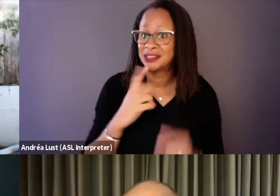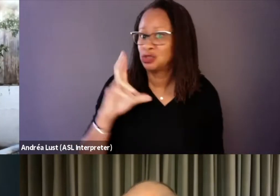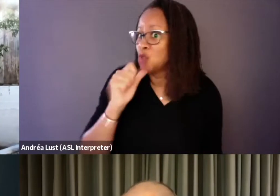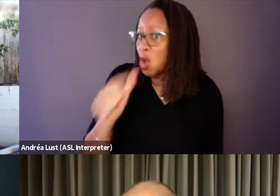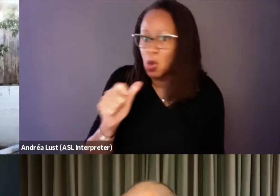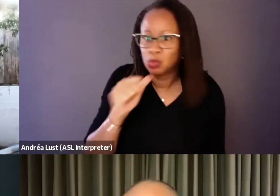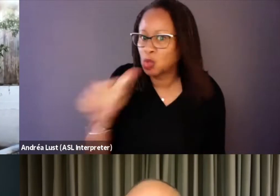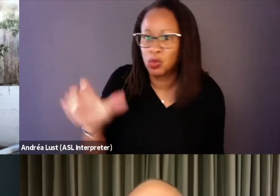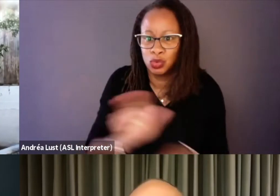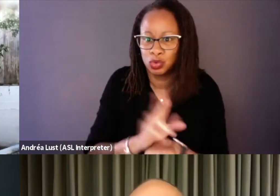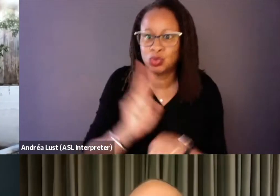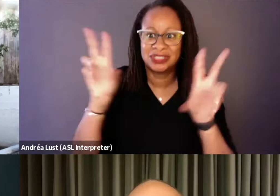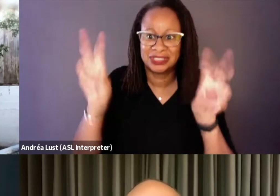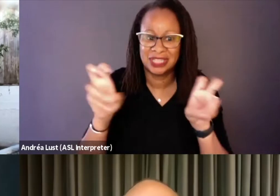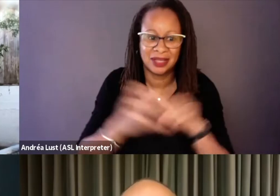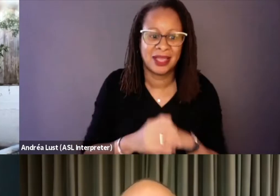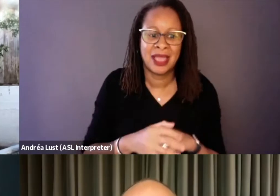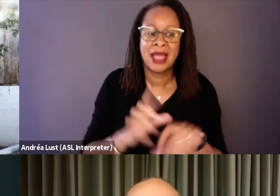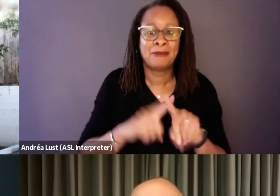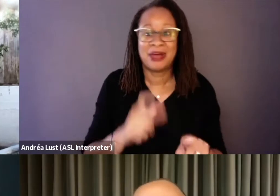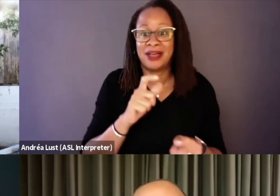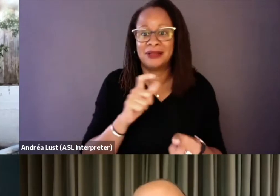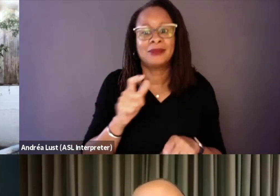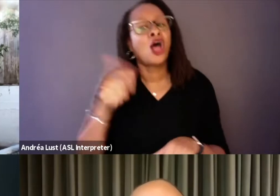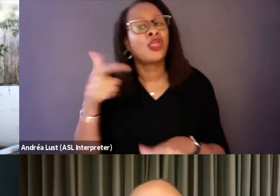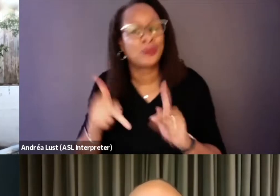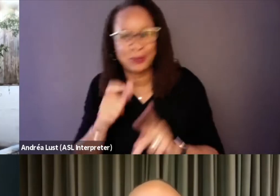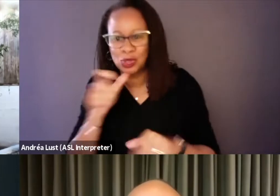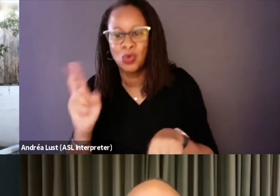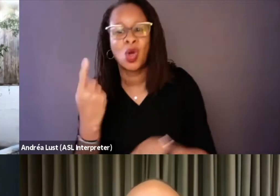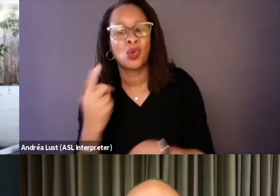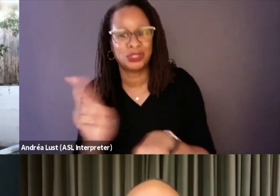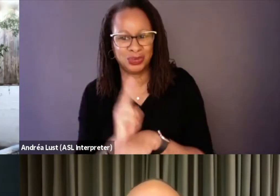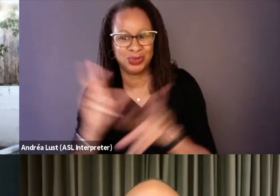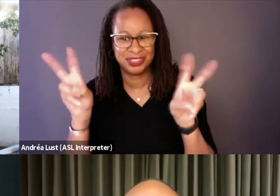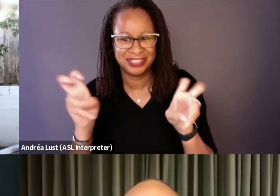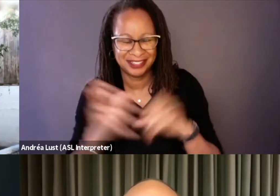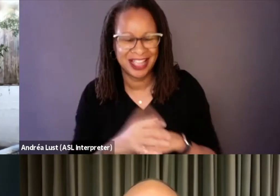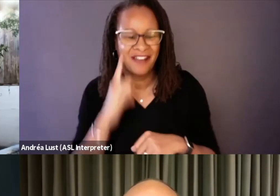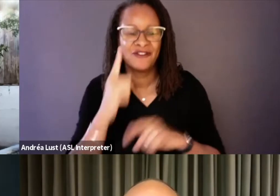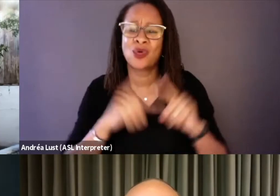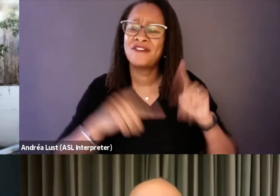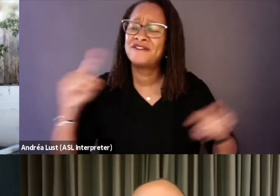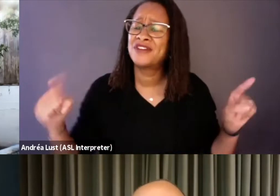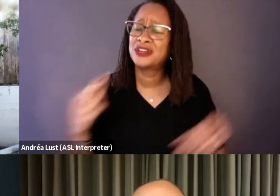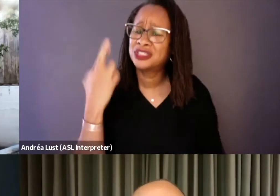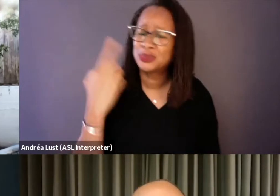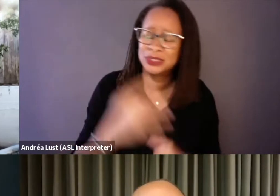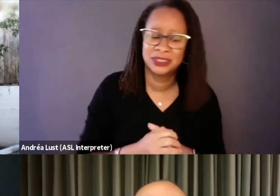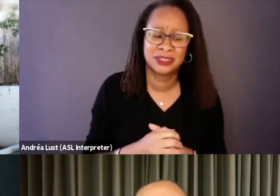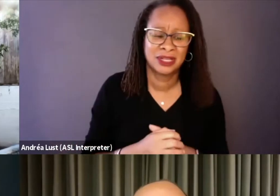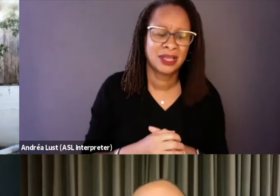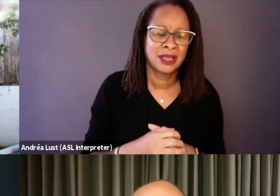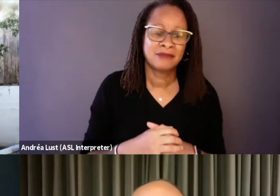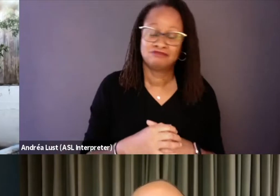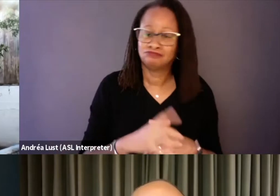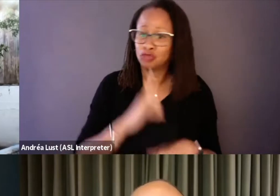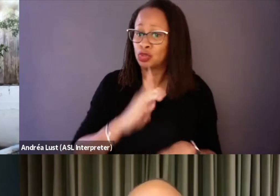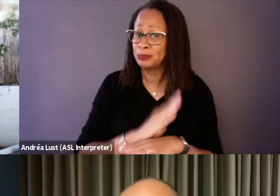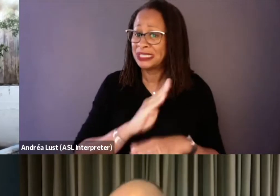but they certainly don't always use the title for various, I think, legitimate concerns about getting kicked off and stuff.